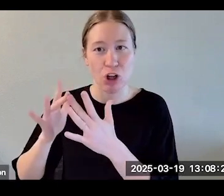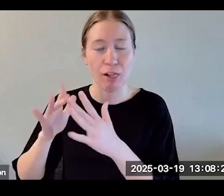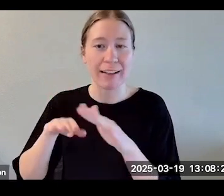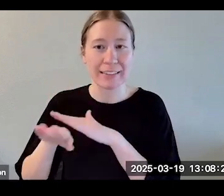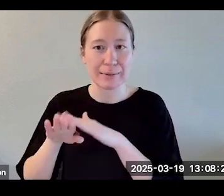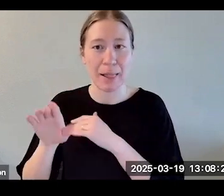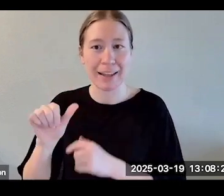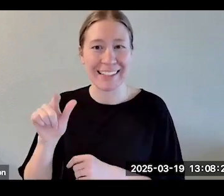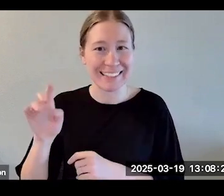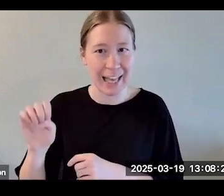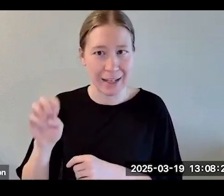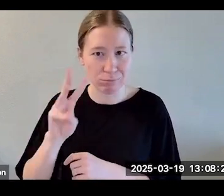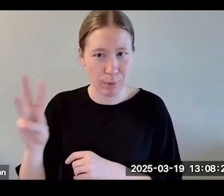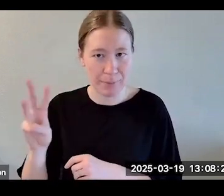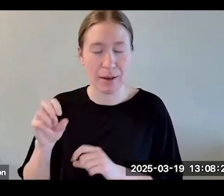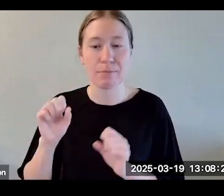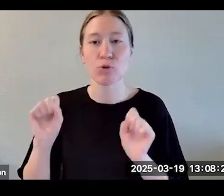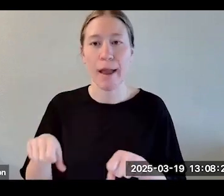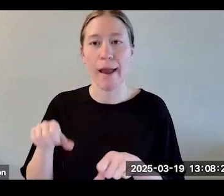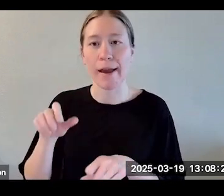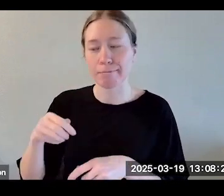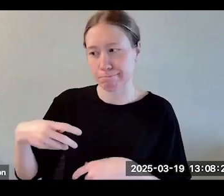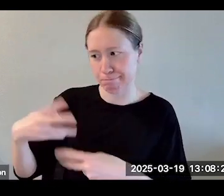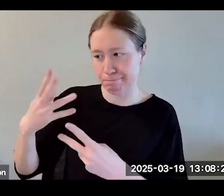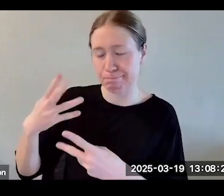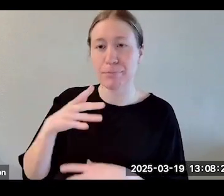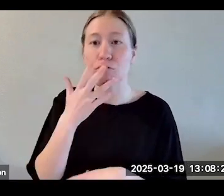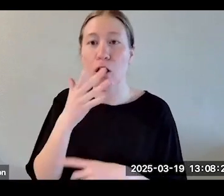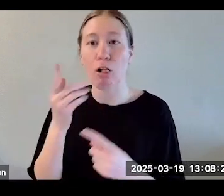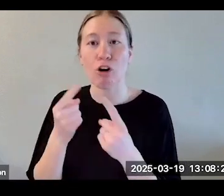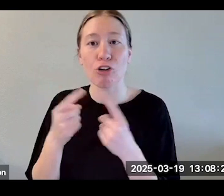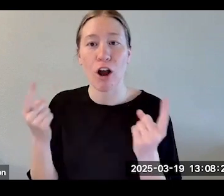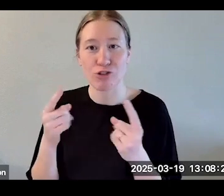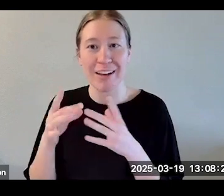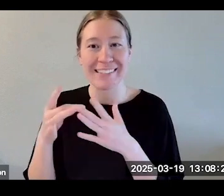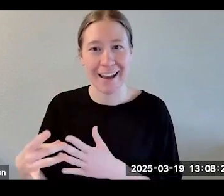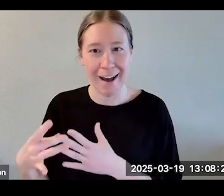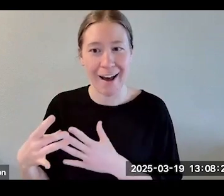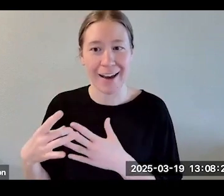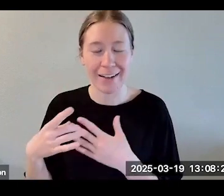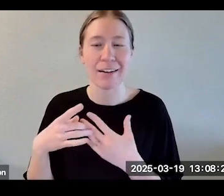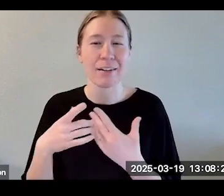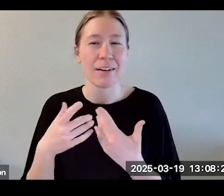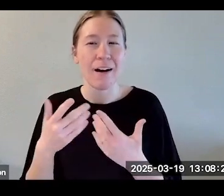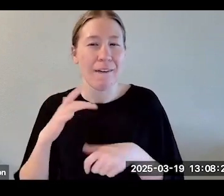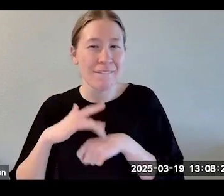which provides a little bit more information. And it also mentions a tool that you can use